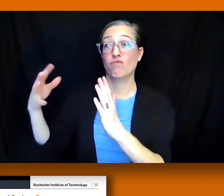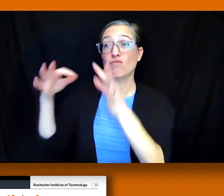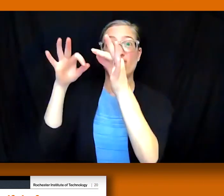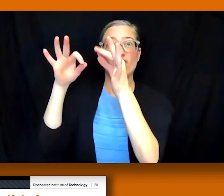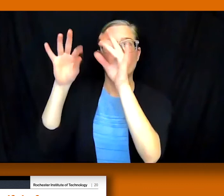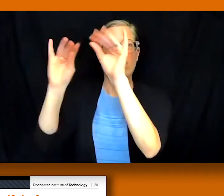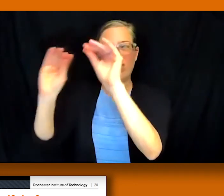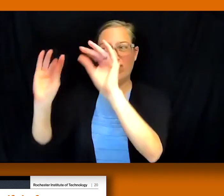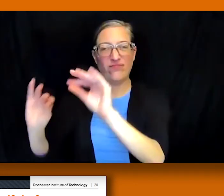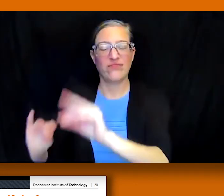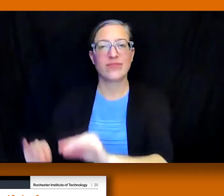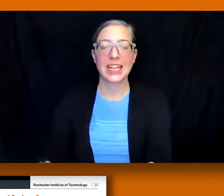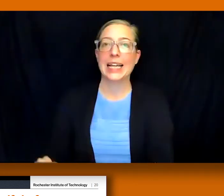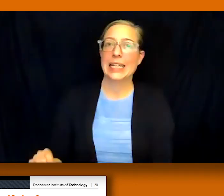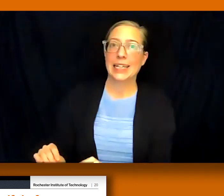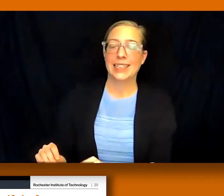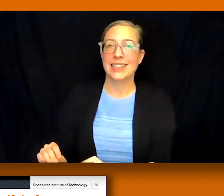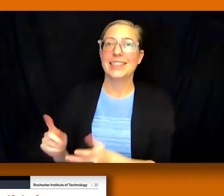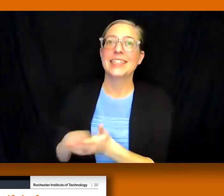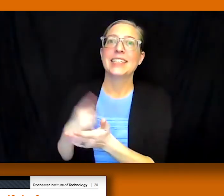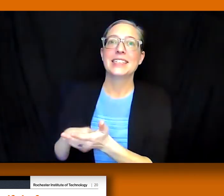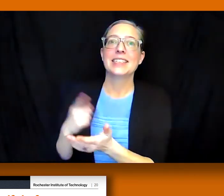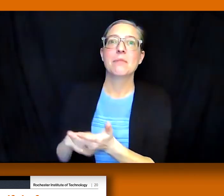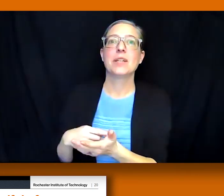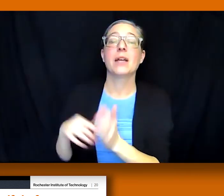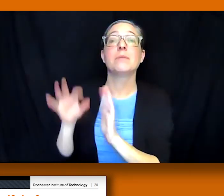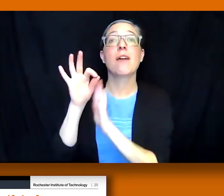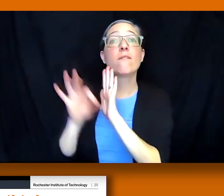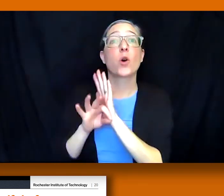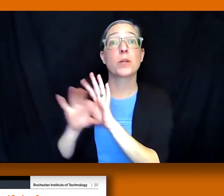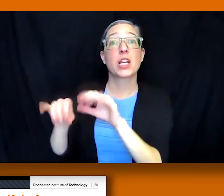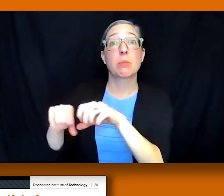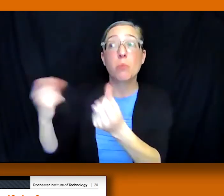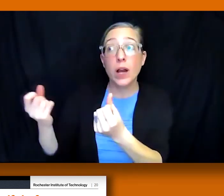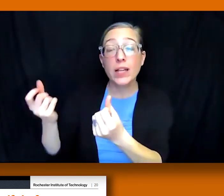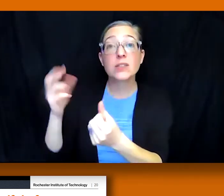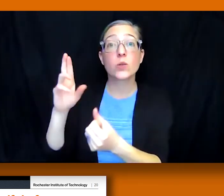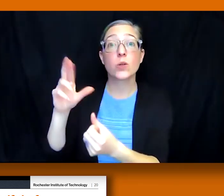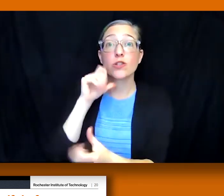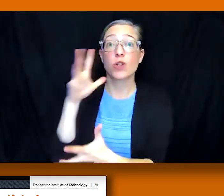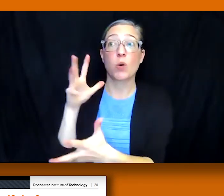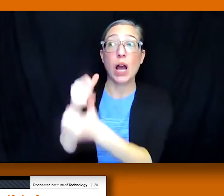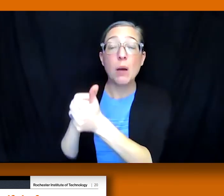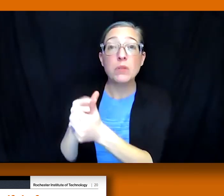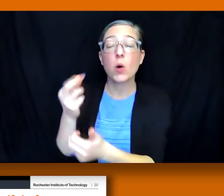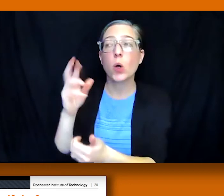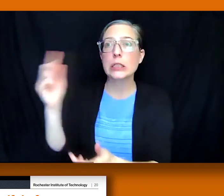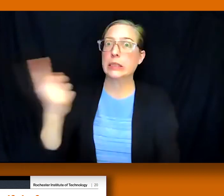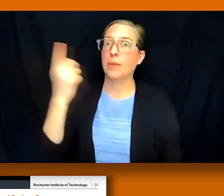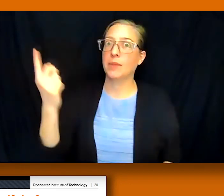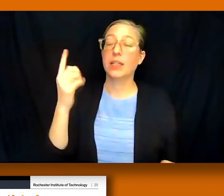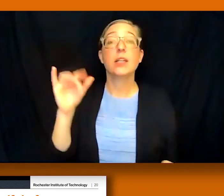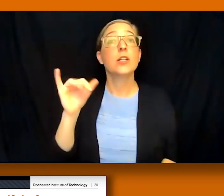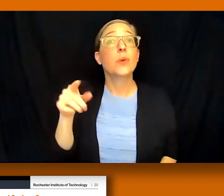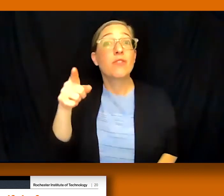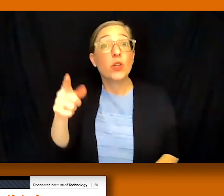Um, so, please be mindful of those, and just let me know if you, um...